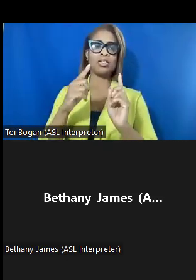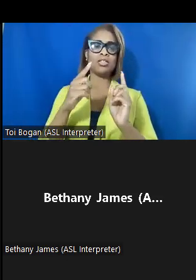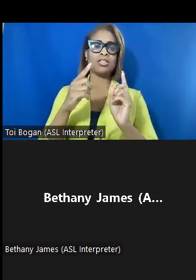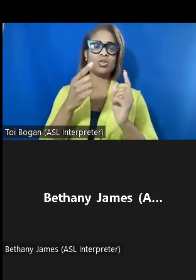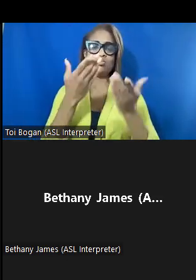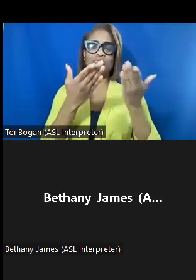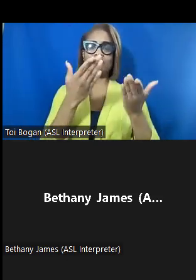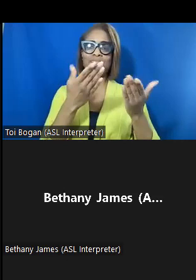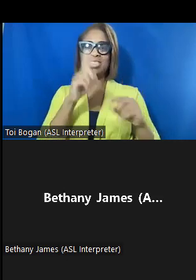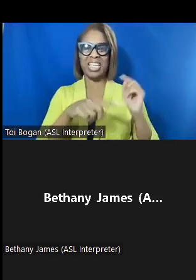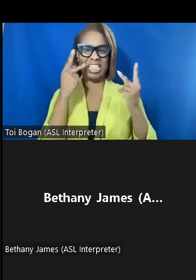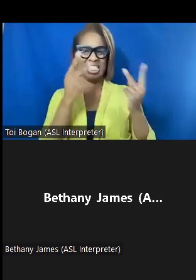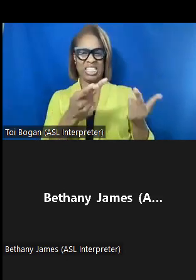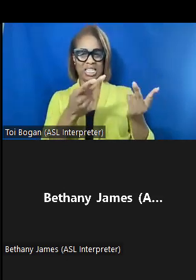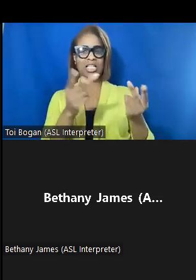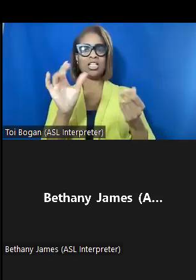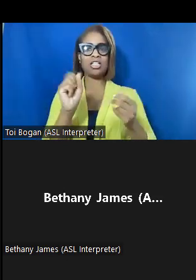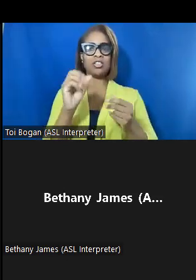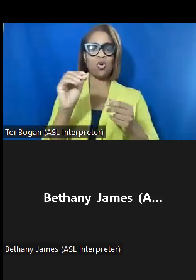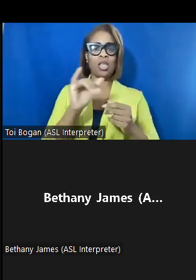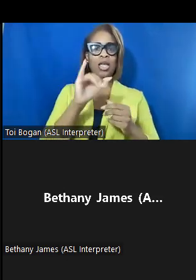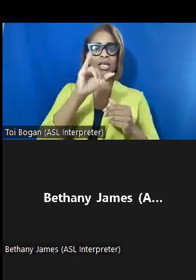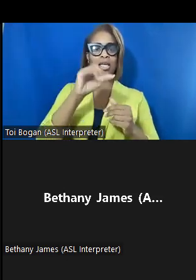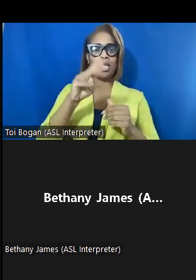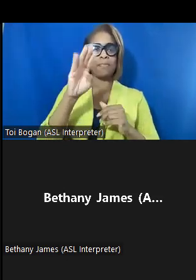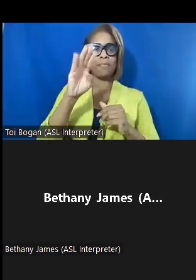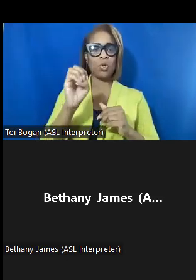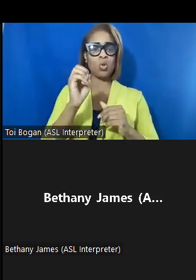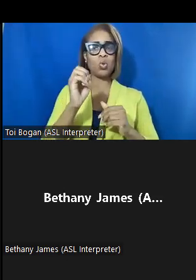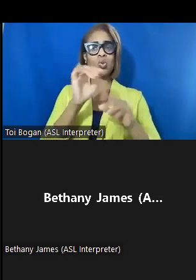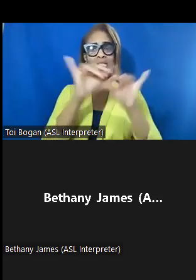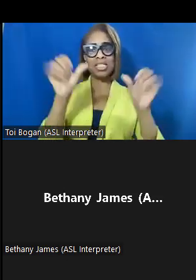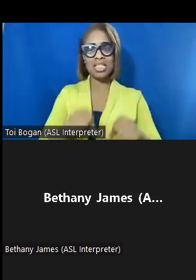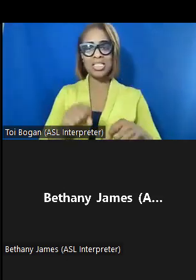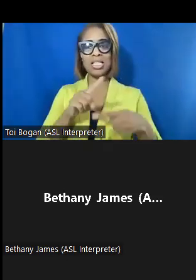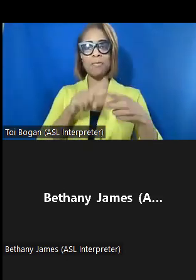And those are things like things that happen with your immune system, normal cell growth,